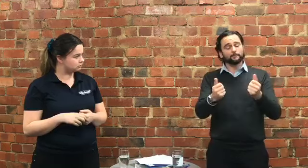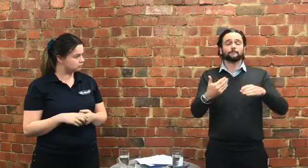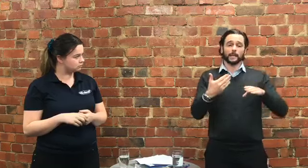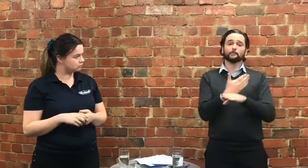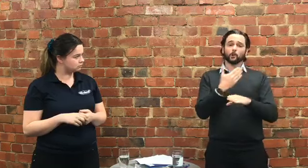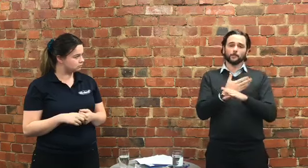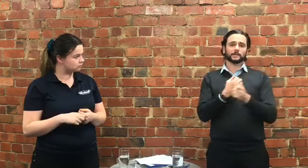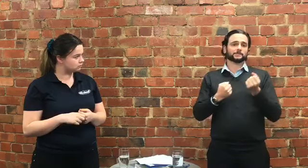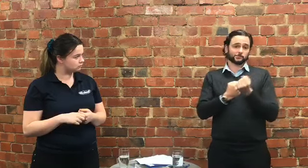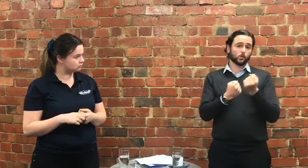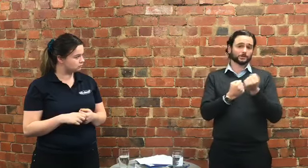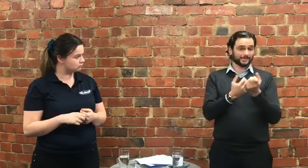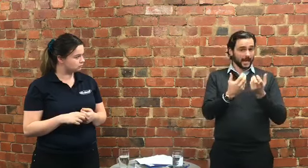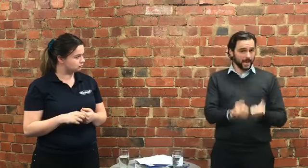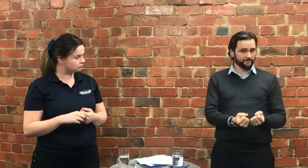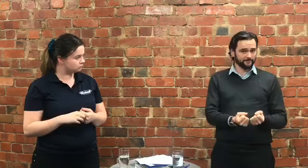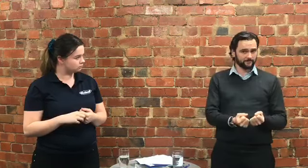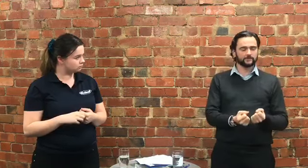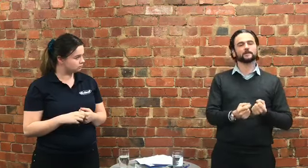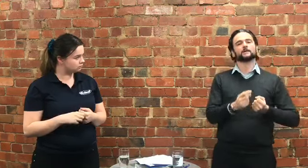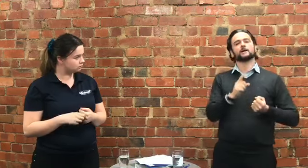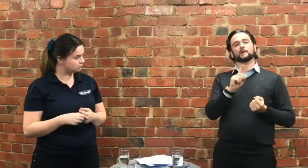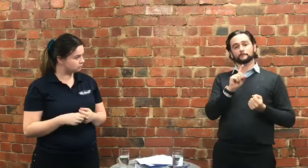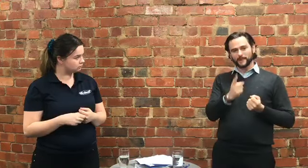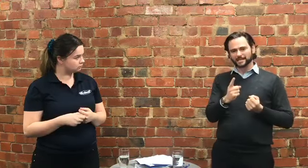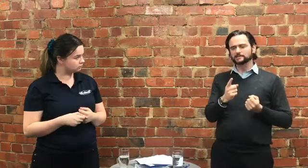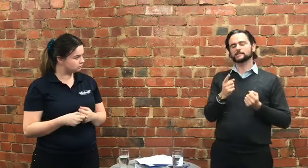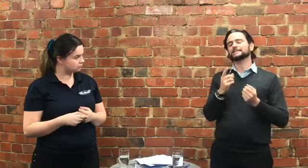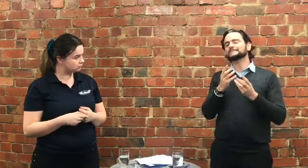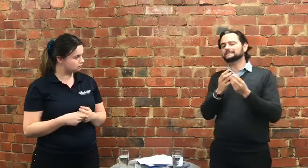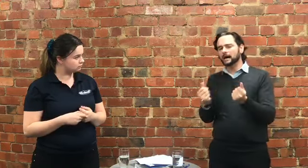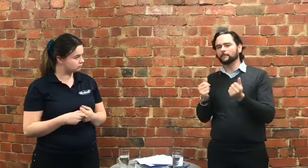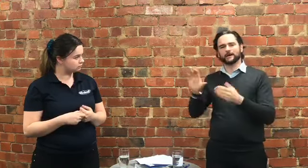Well, some employment support is available,